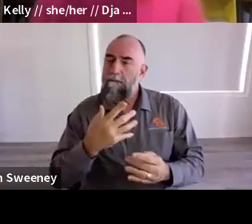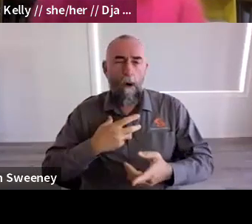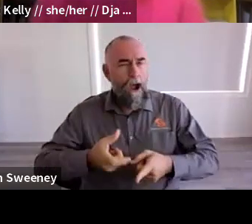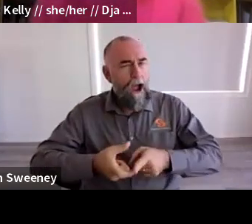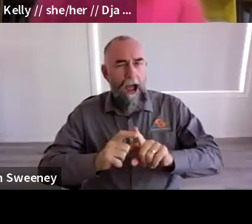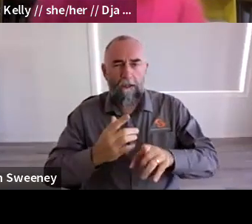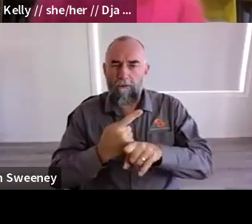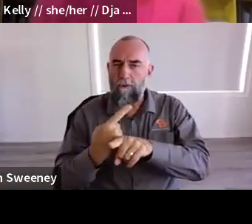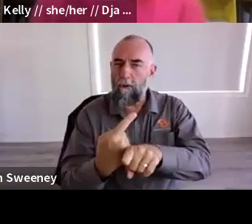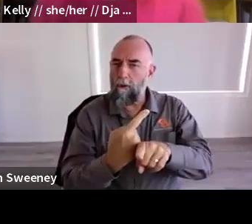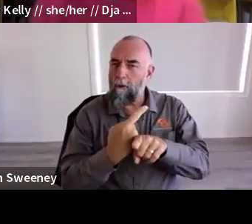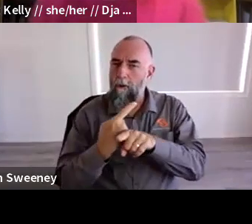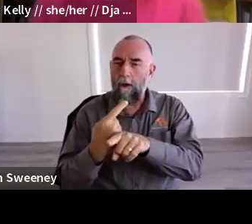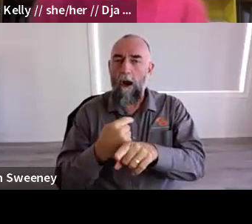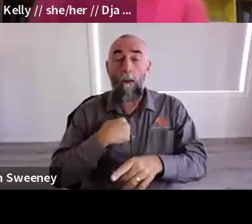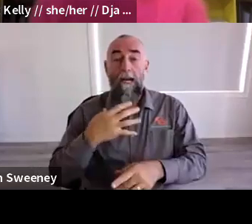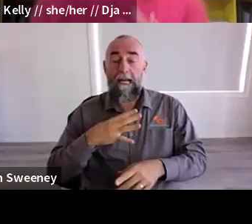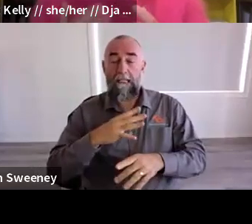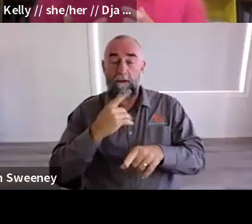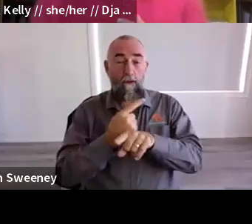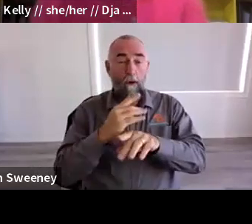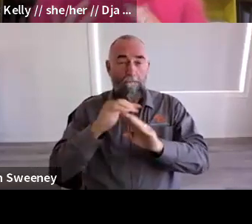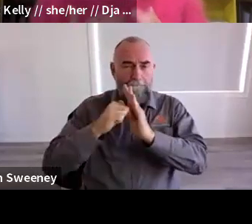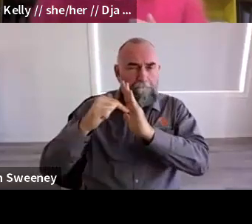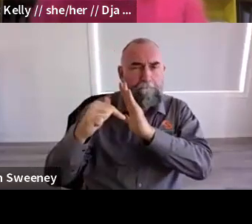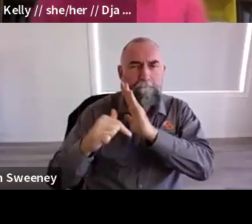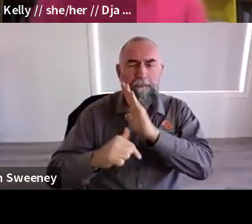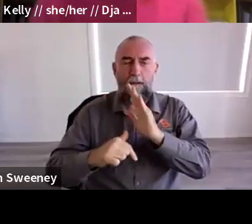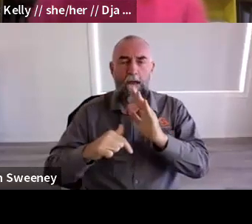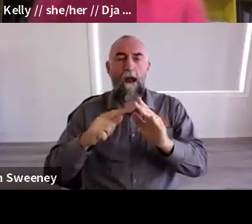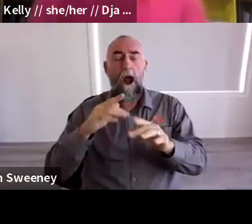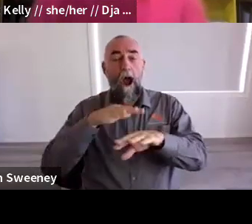not just about providing cover to these organisations, there's also a much